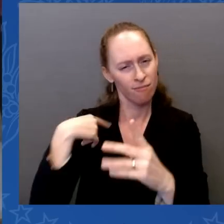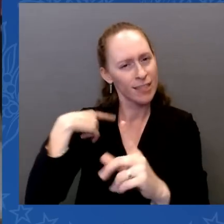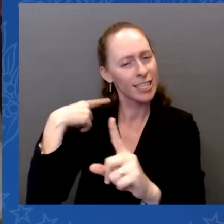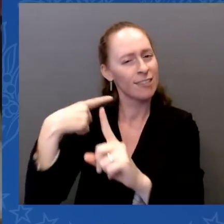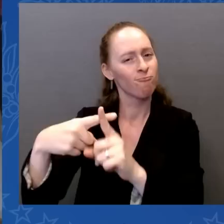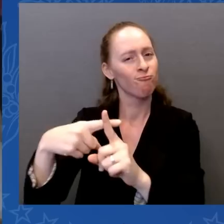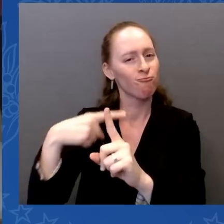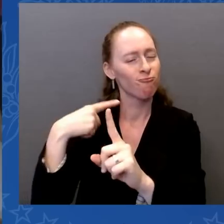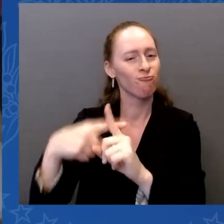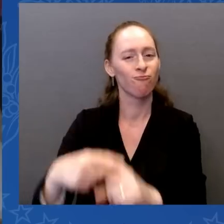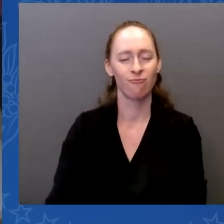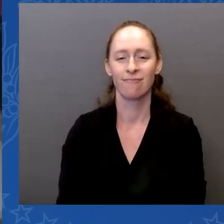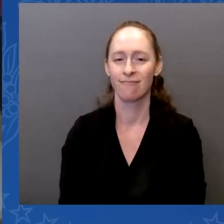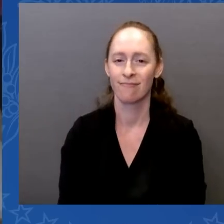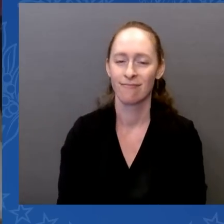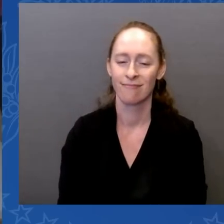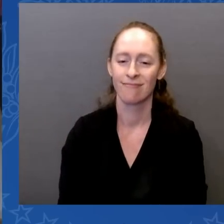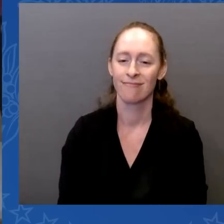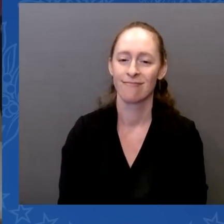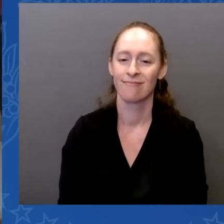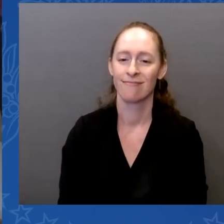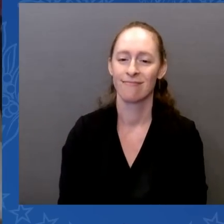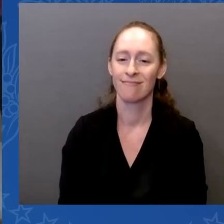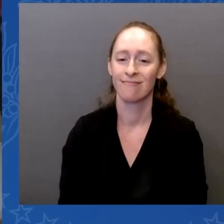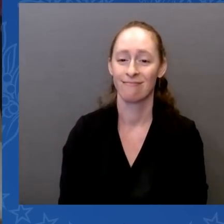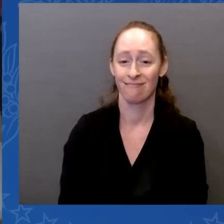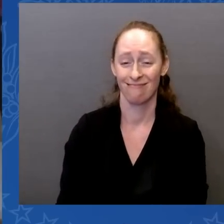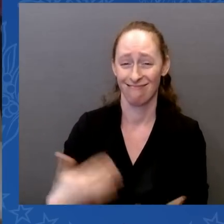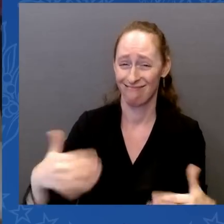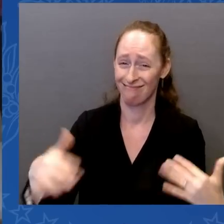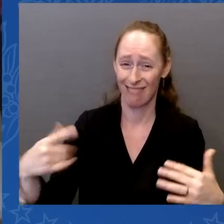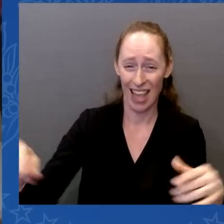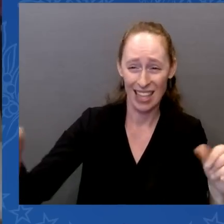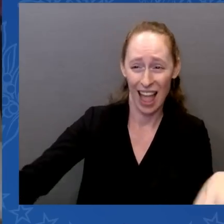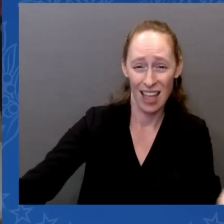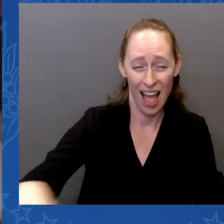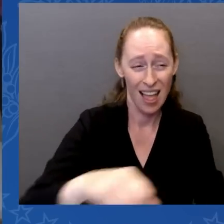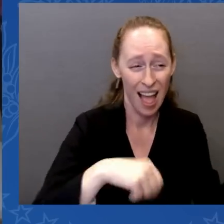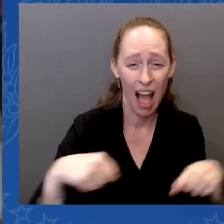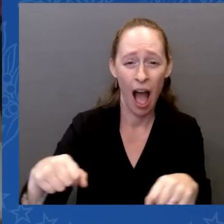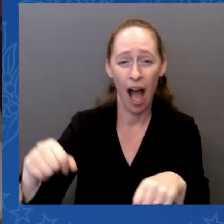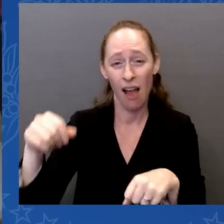to get done if we do it together. So God bless you all and pray that we come --